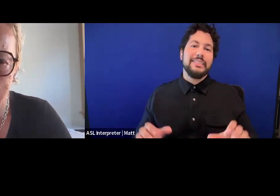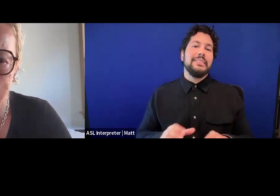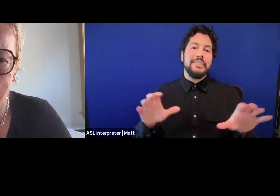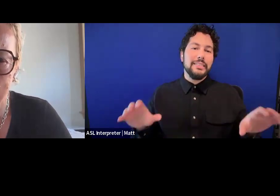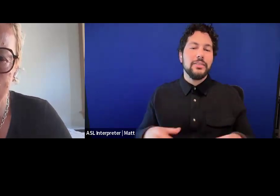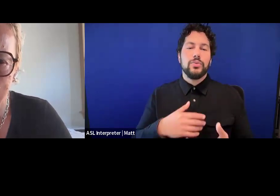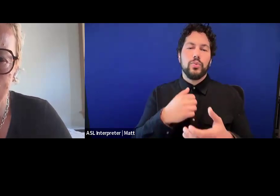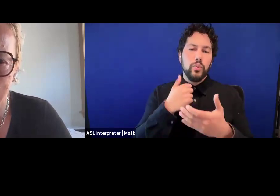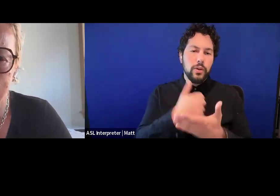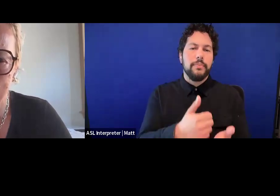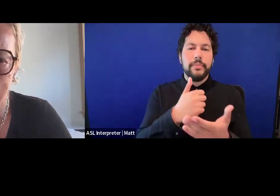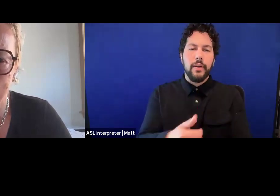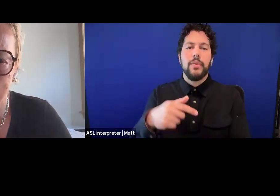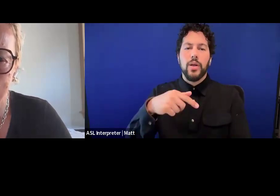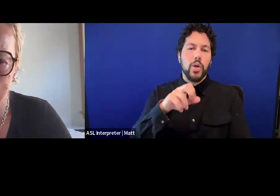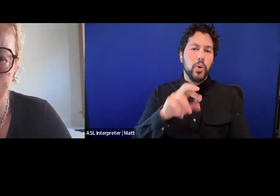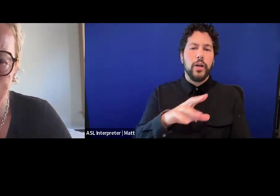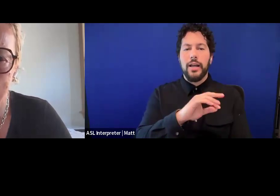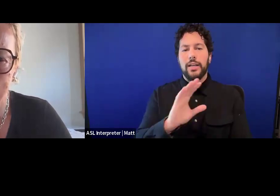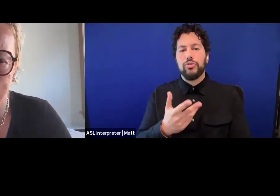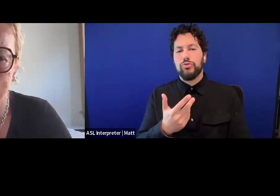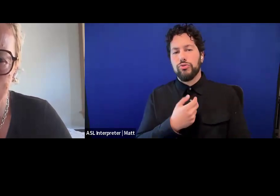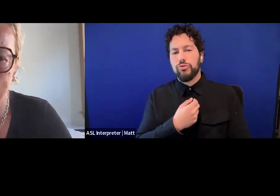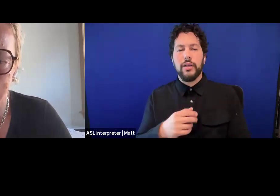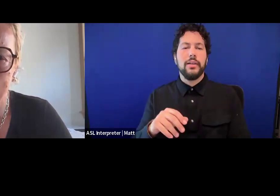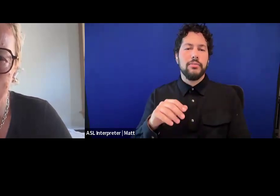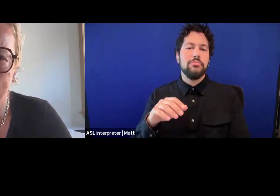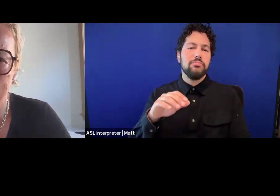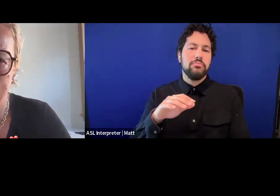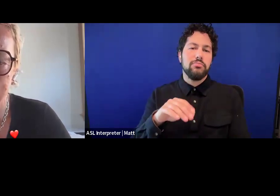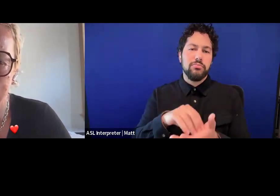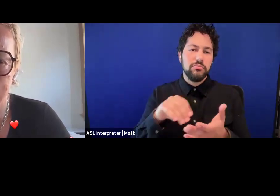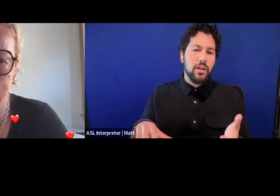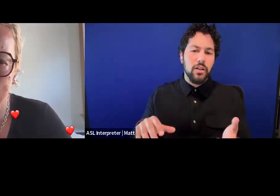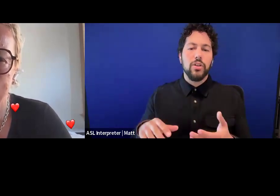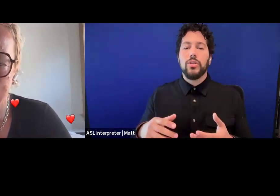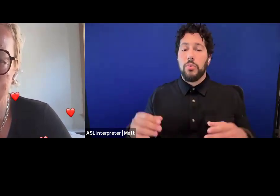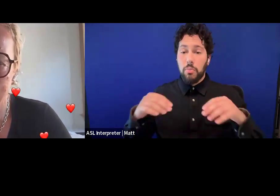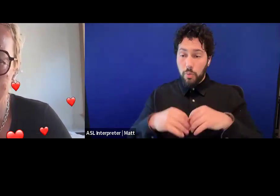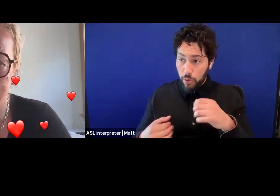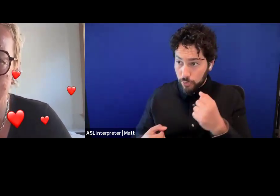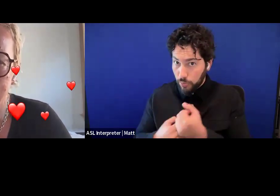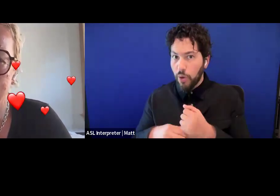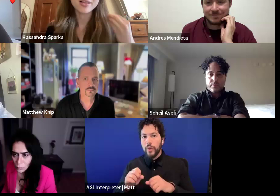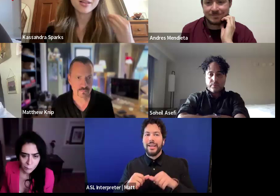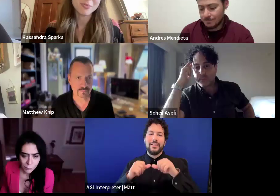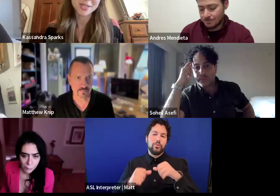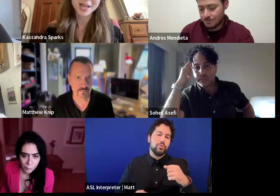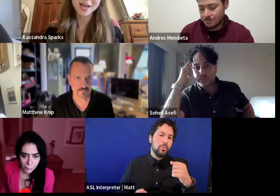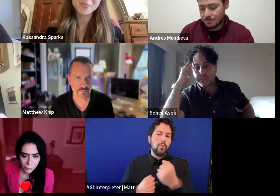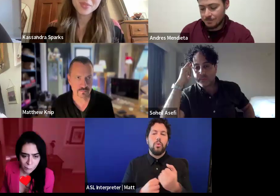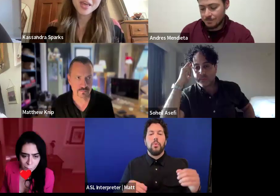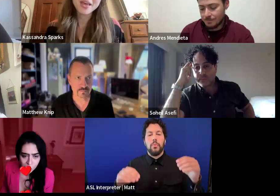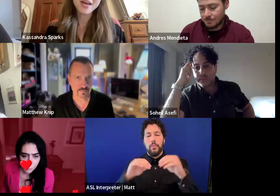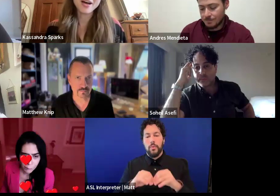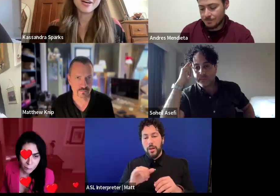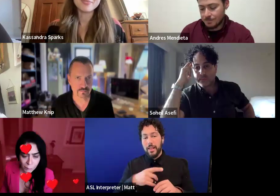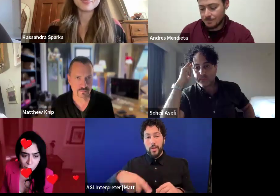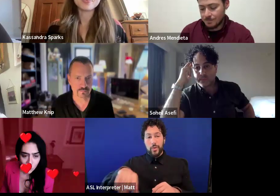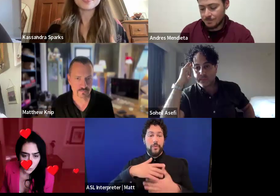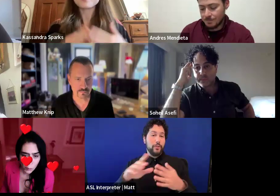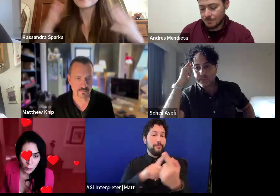And the more support that we have, the more that we can support emerging thinkers and established thinkers, like the ones that you've met today. Um…